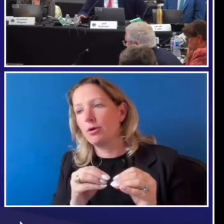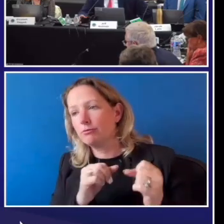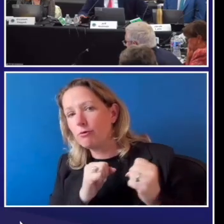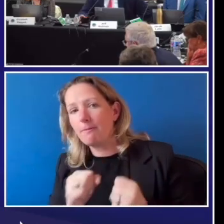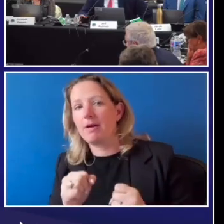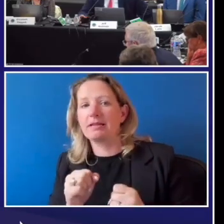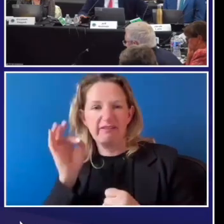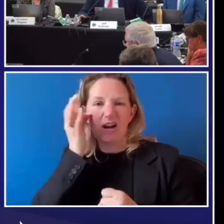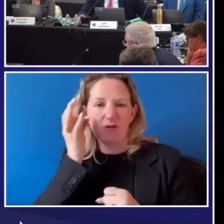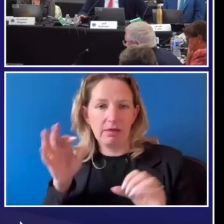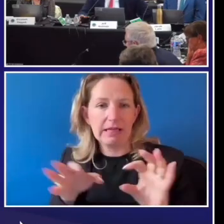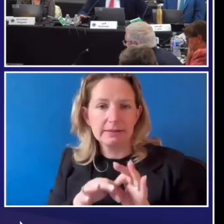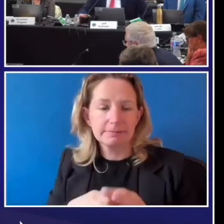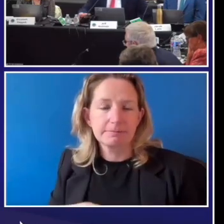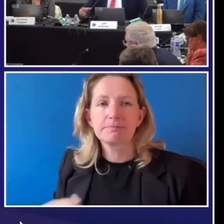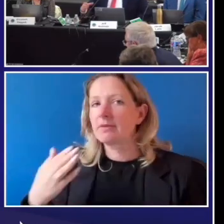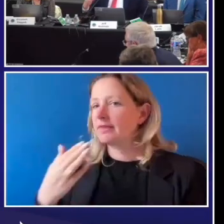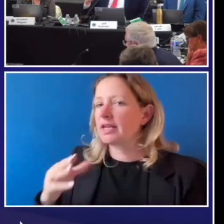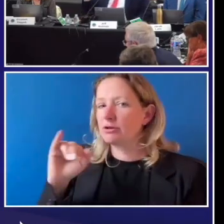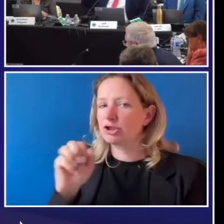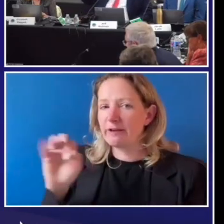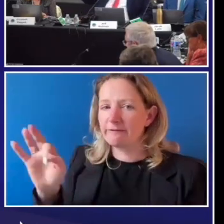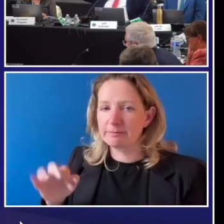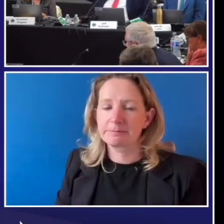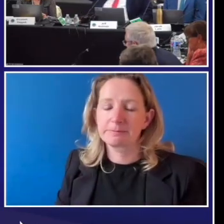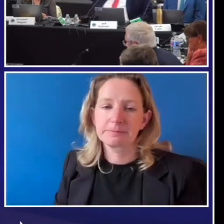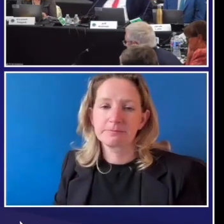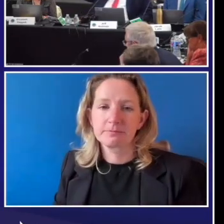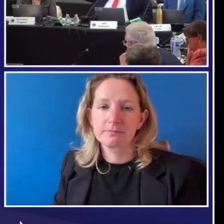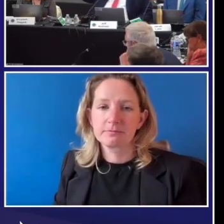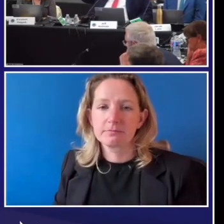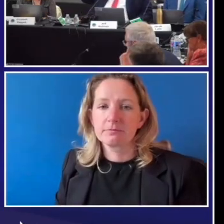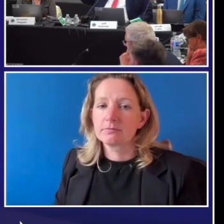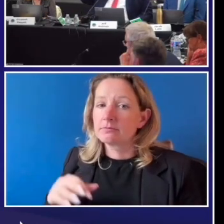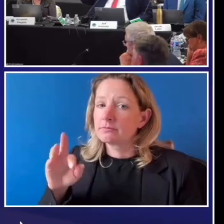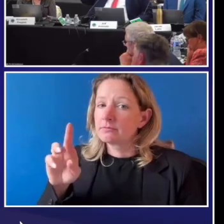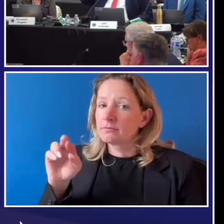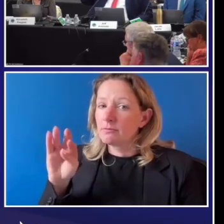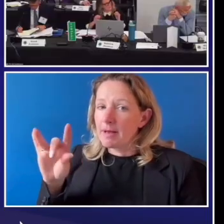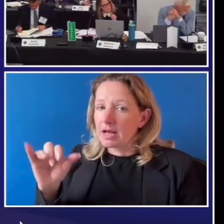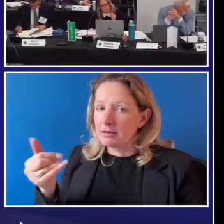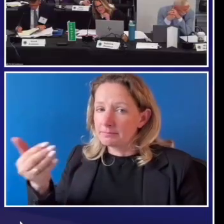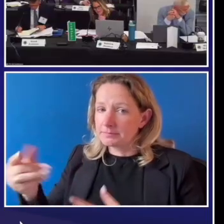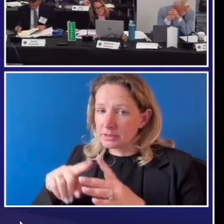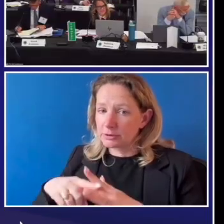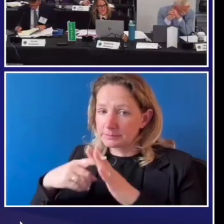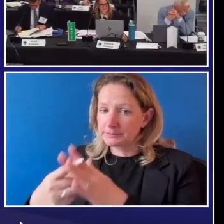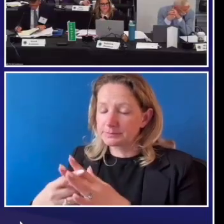Thank you, Jeff. Rebecca, will you get us started? Yes. So as you pointed out, Jeff, this really